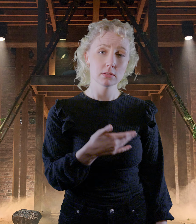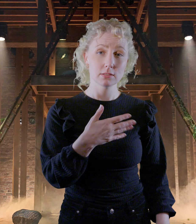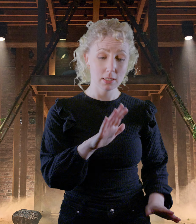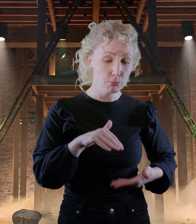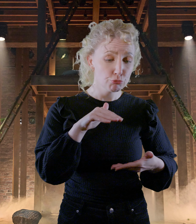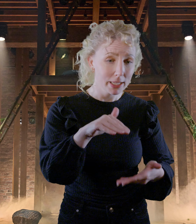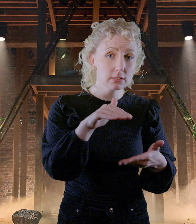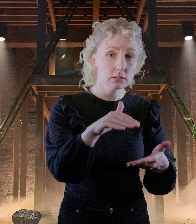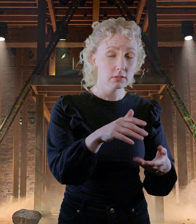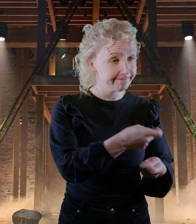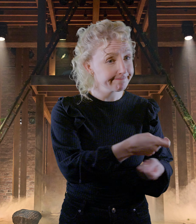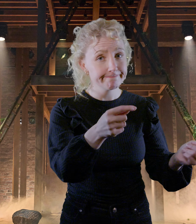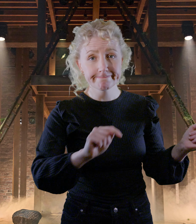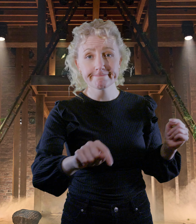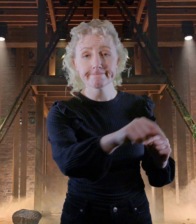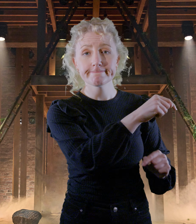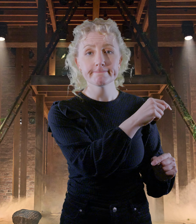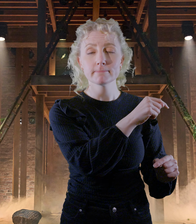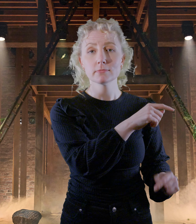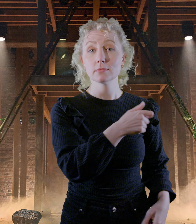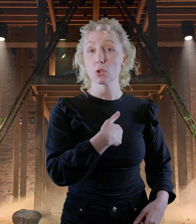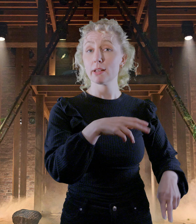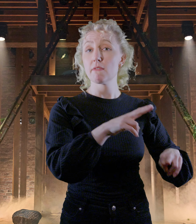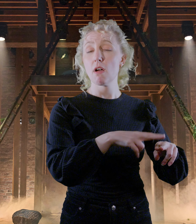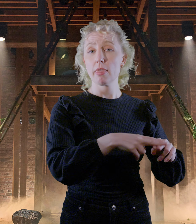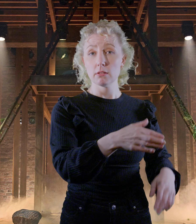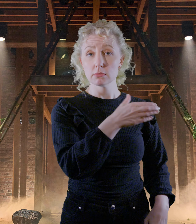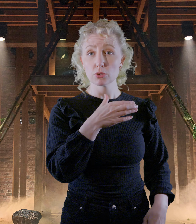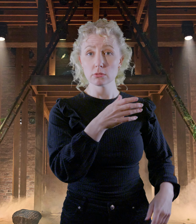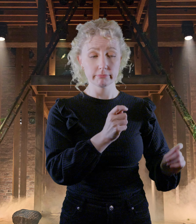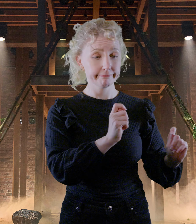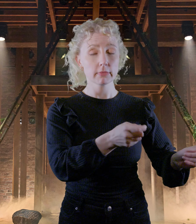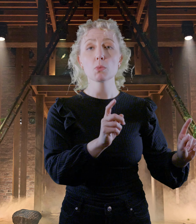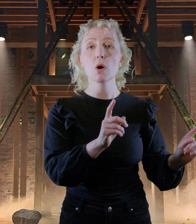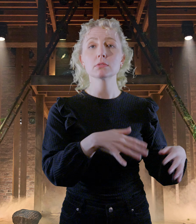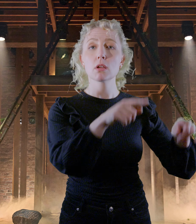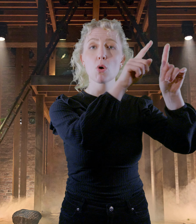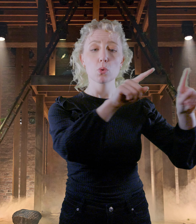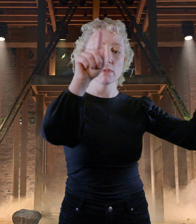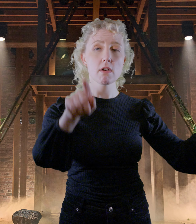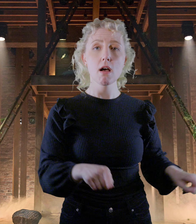He brings gifts for his family. One of them is the honour of a coat of arms for his father.